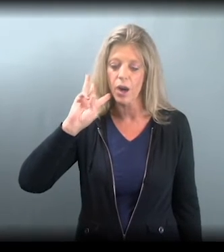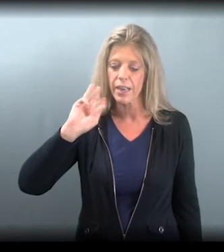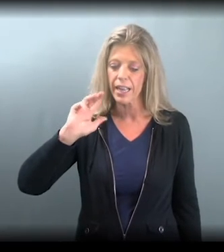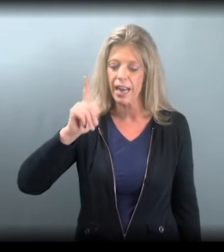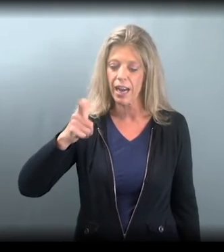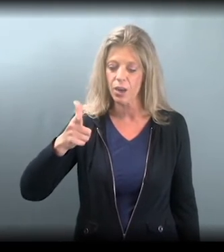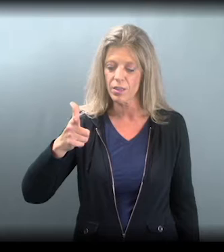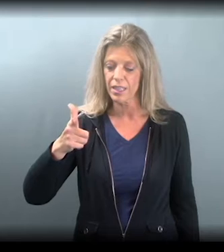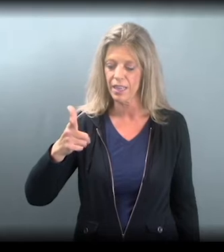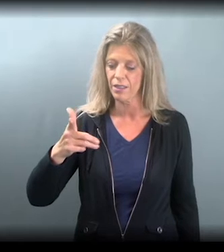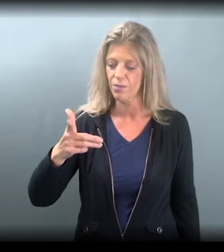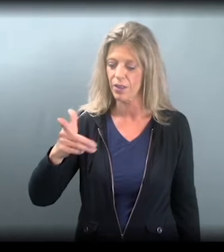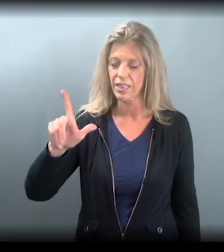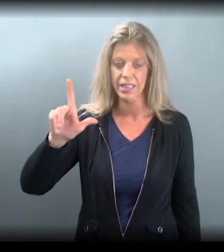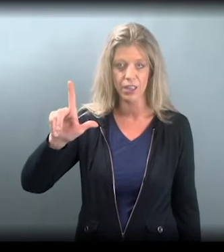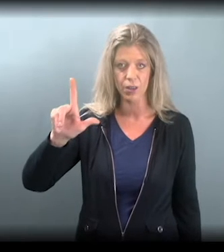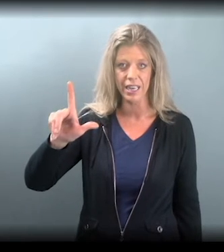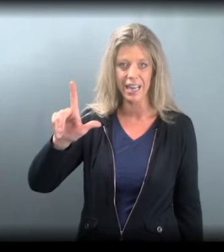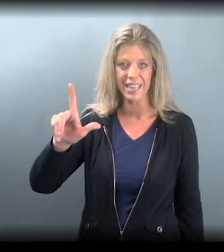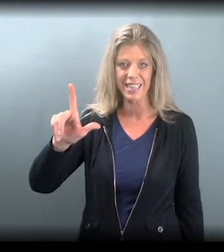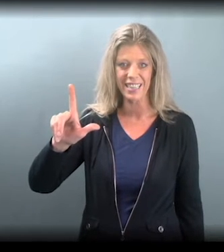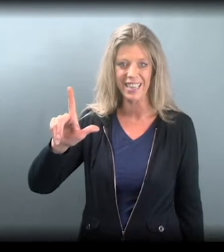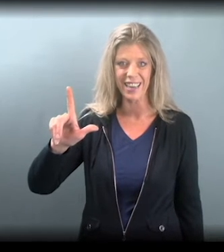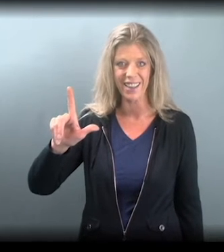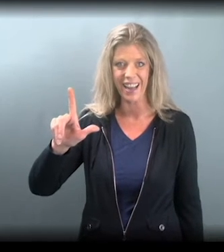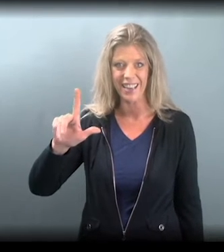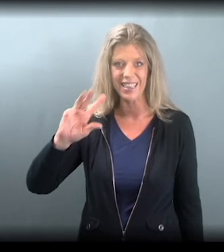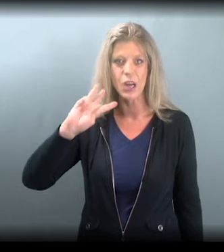arc it out and in front, and you're going to end in an L-hand.